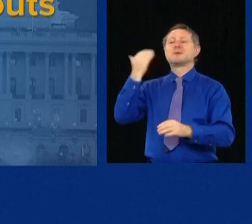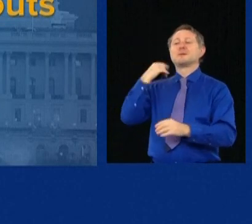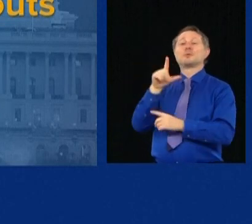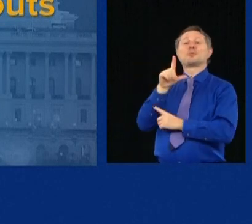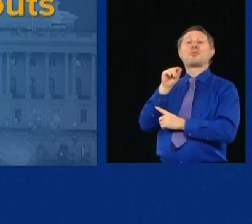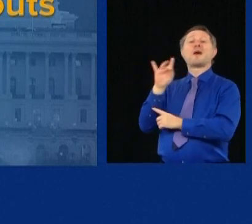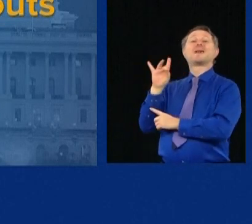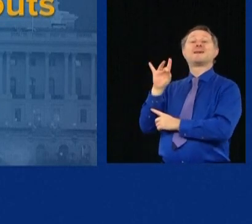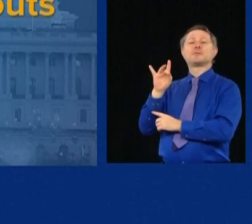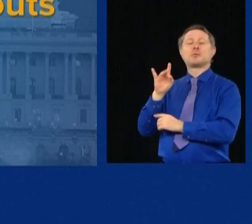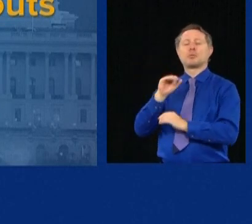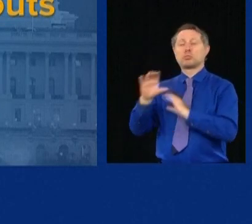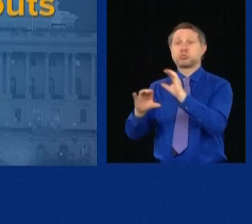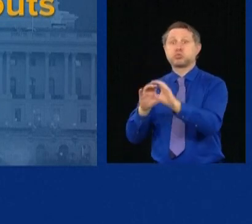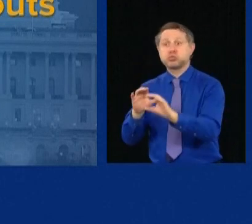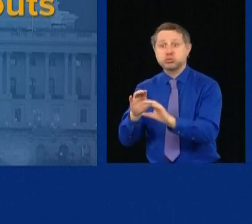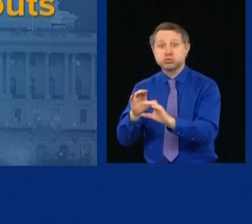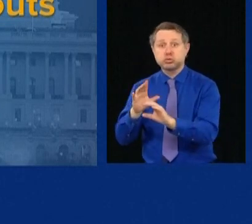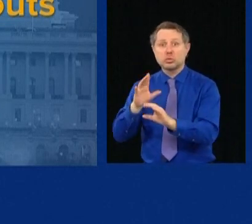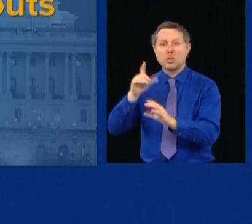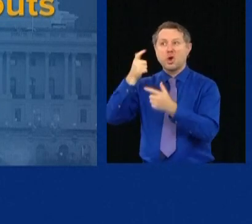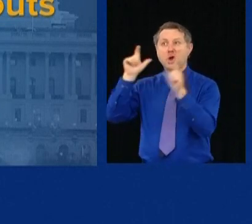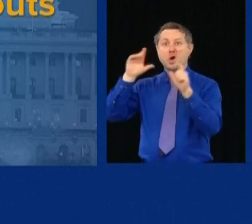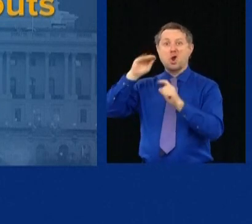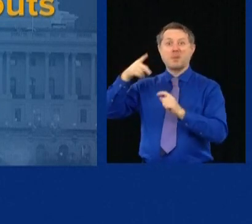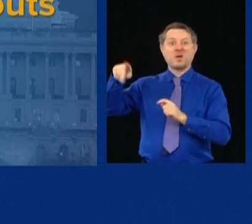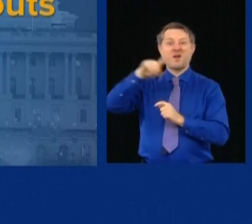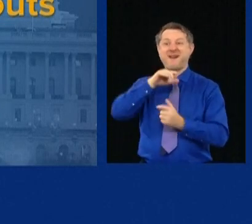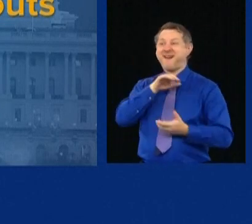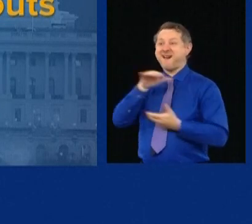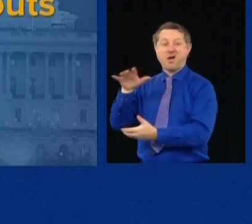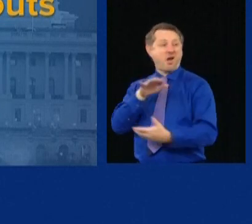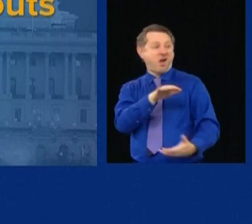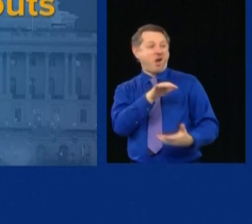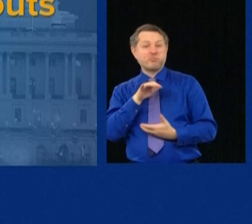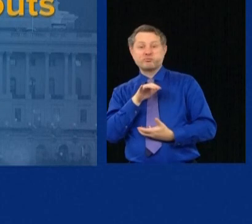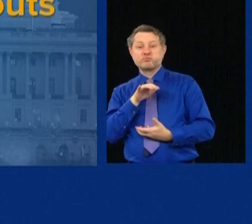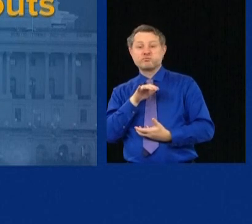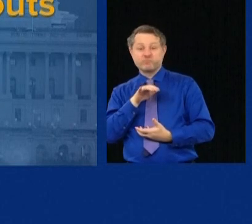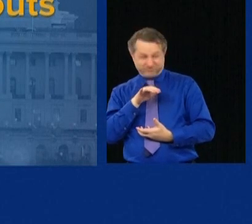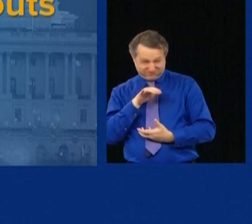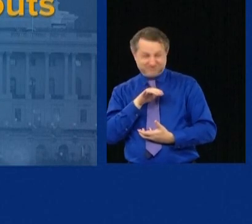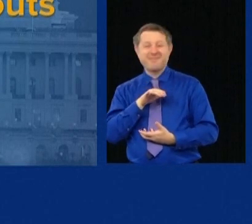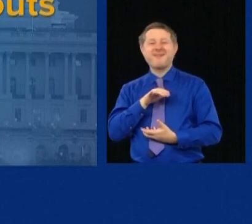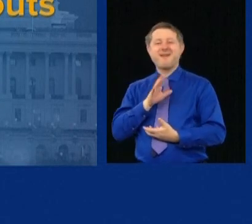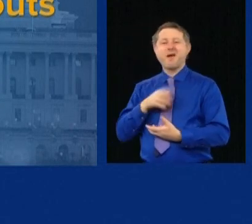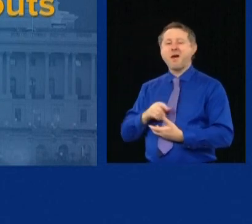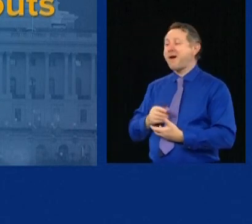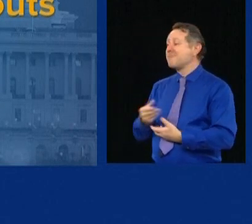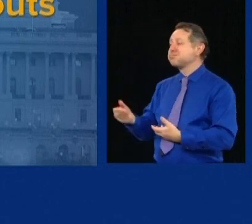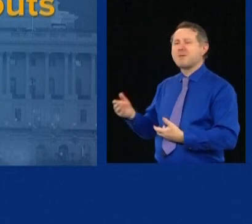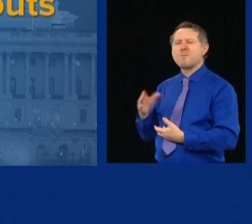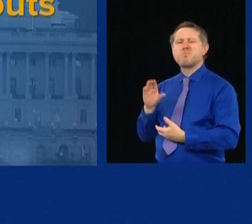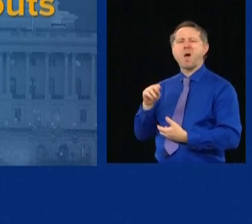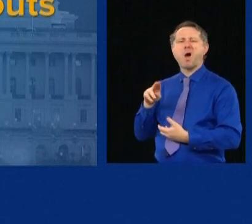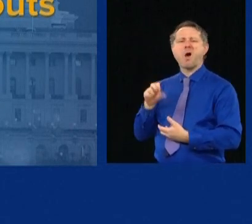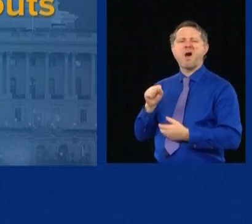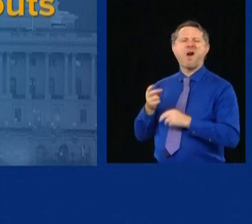DON'T MAKE THE MISTAKE WE MADE IN 2008 WHERE WE GAVE CORPORATIONS LARGE BAILOUTS AND